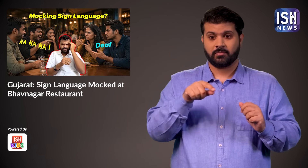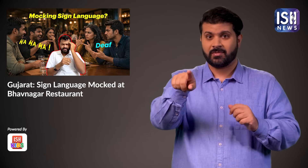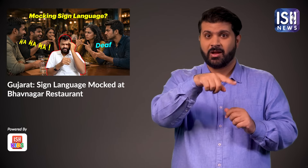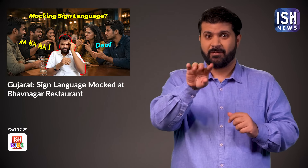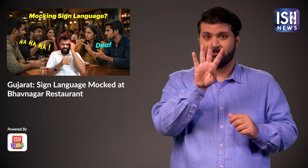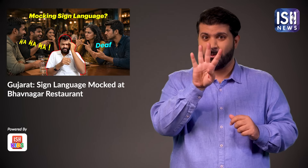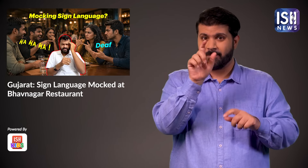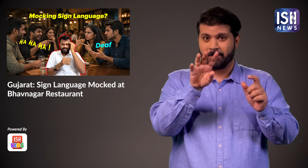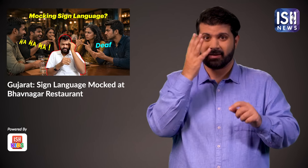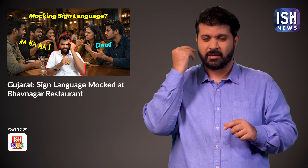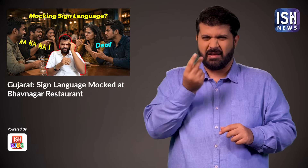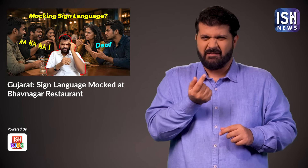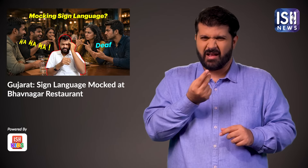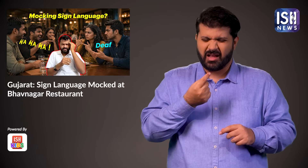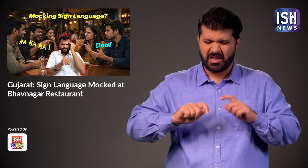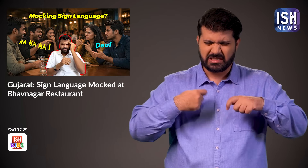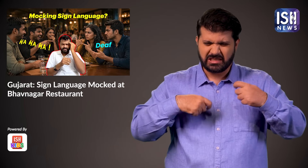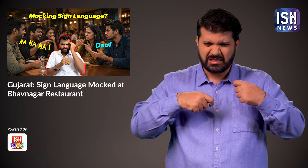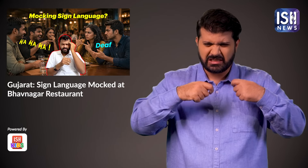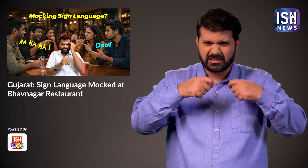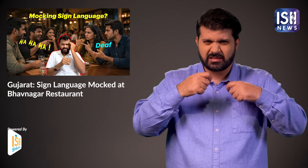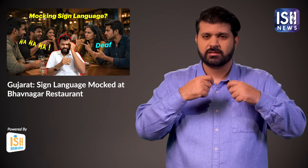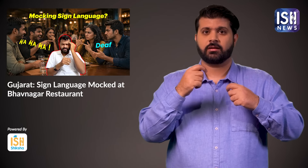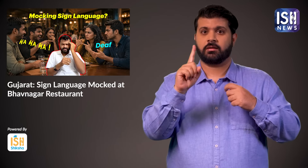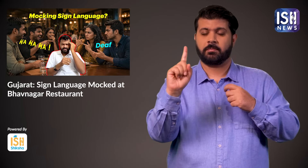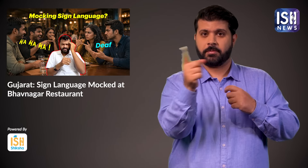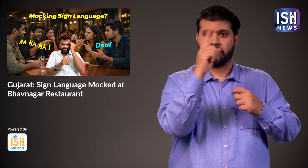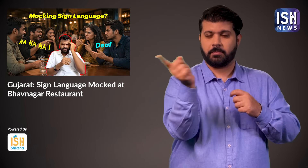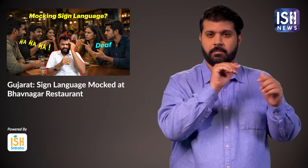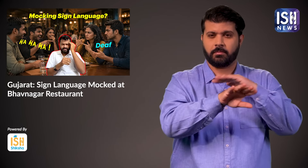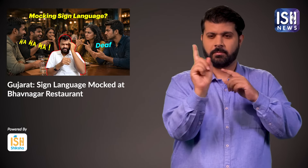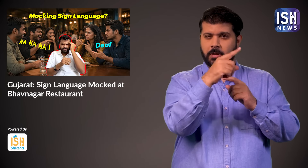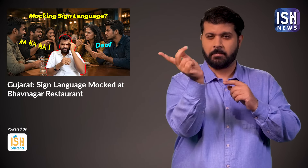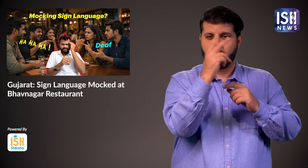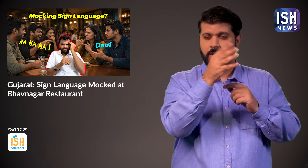The four hearing men quickly finished their food and left one by one.